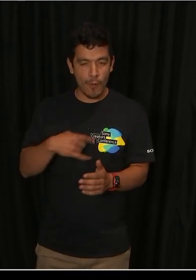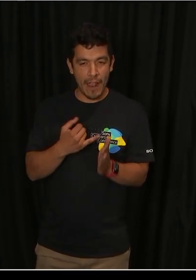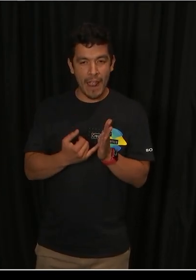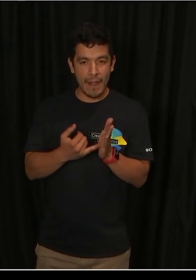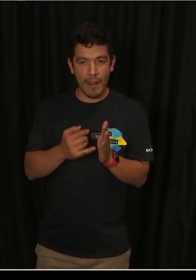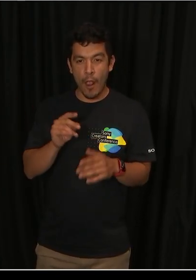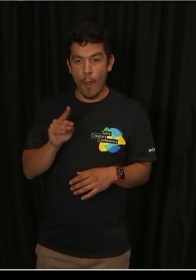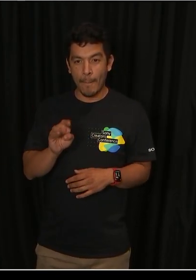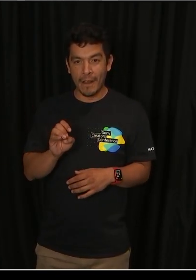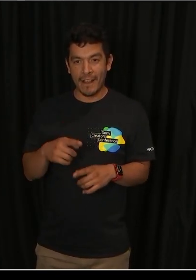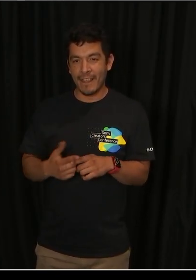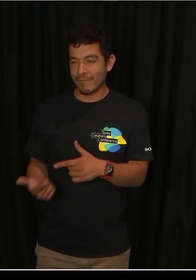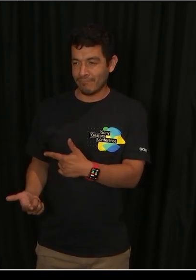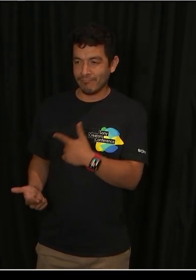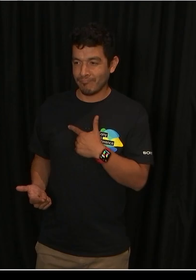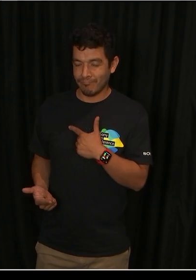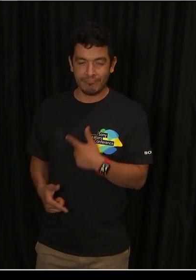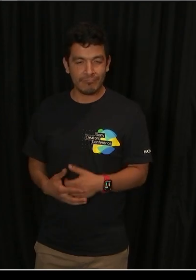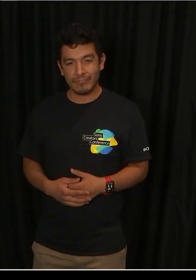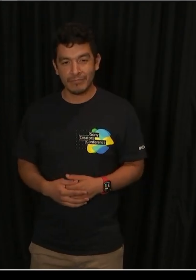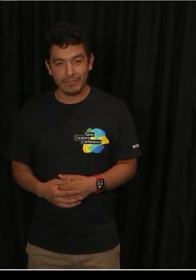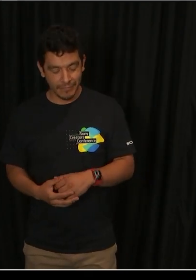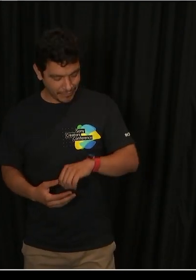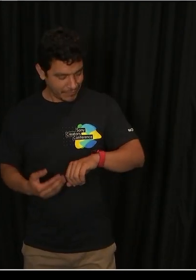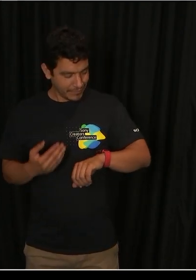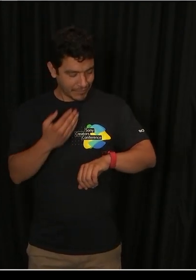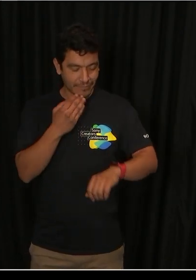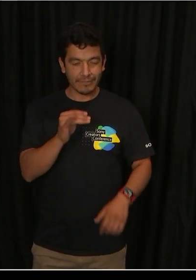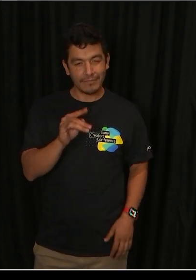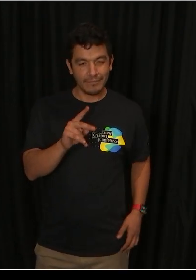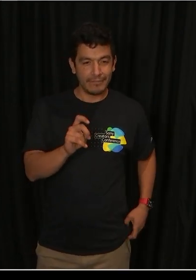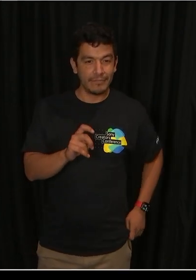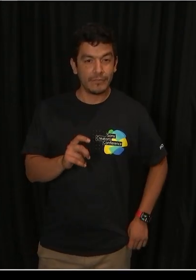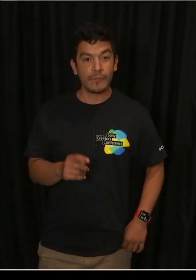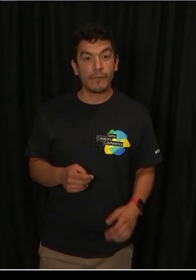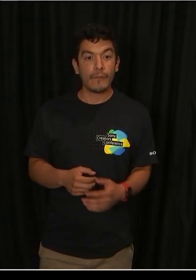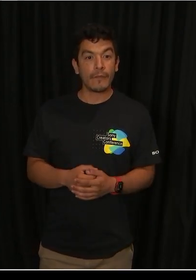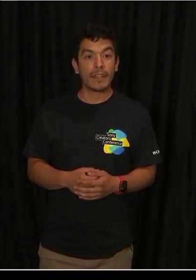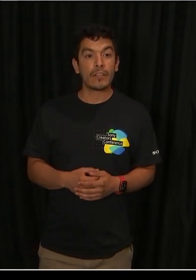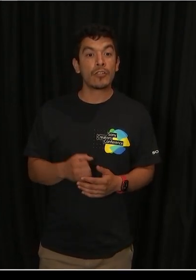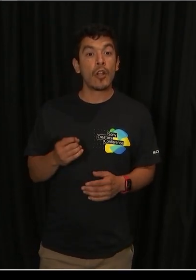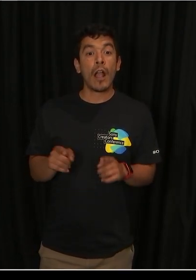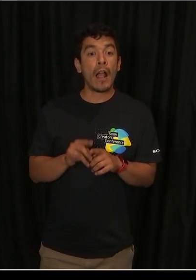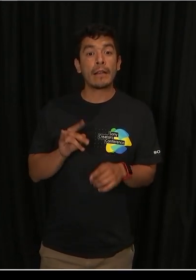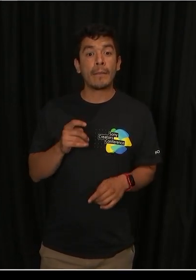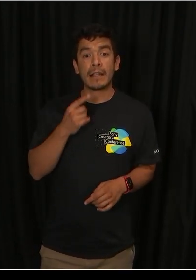and they will bounce it back to me. All right, thanks, Mike. So, as Mike said, I'm Alan Hawkins,